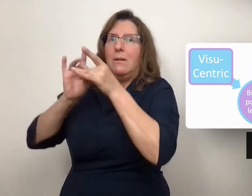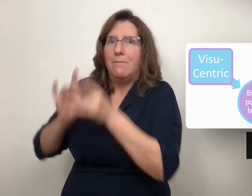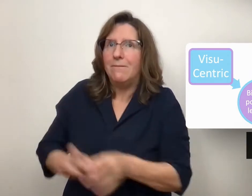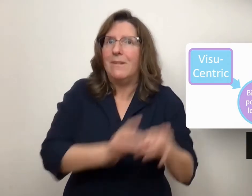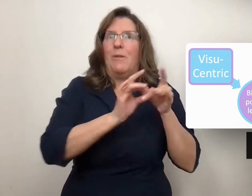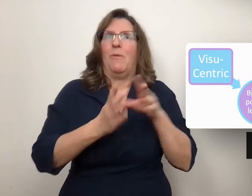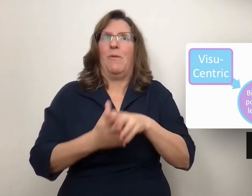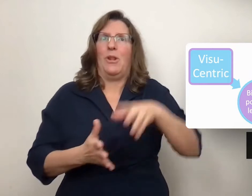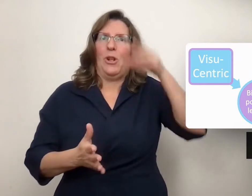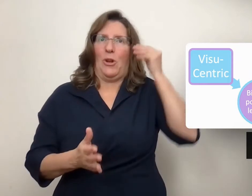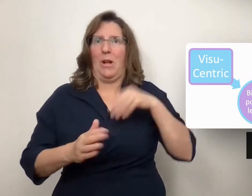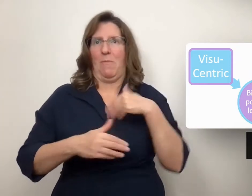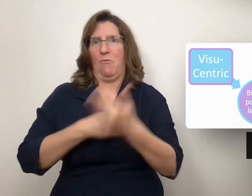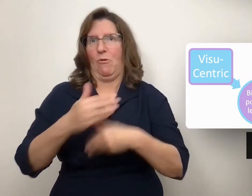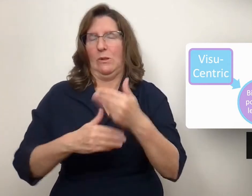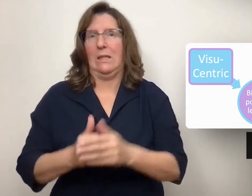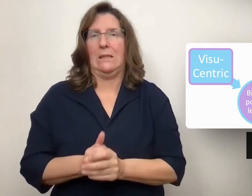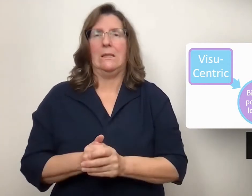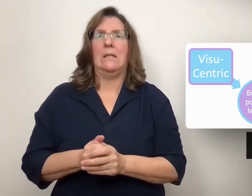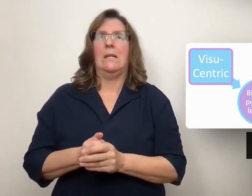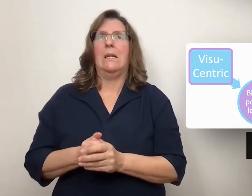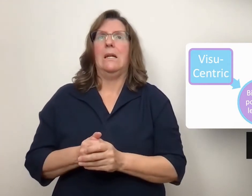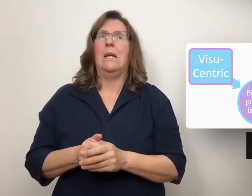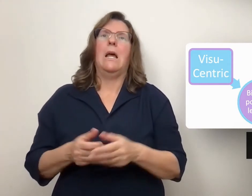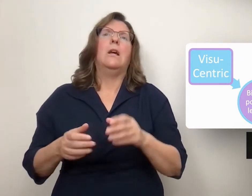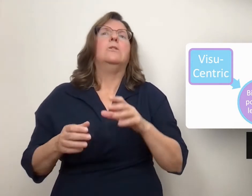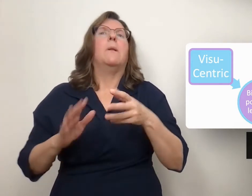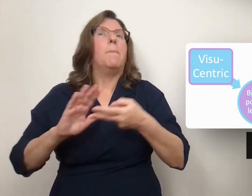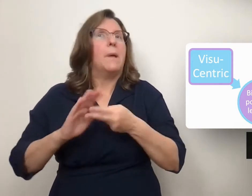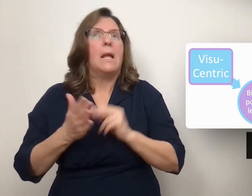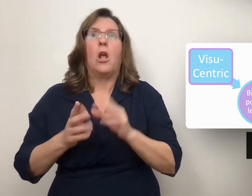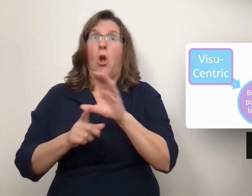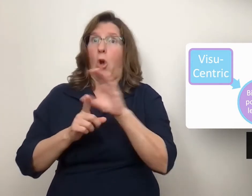our communication, our language use, and the learning process.